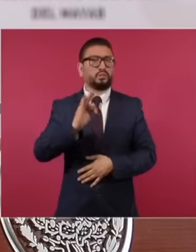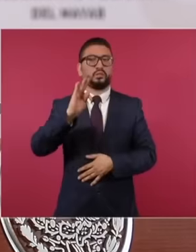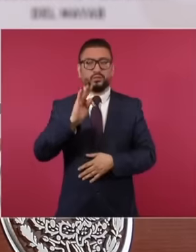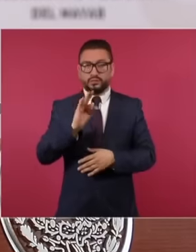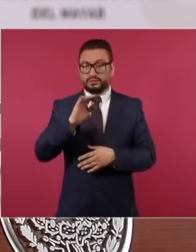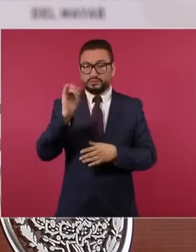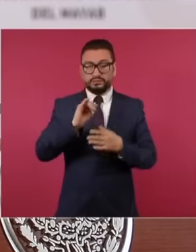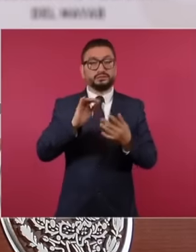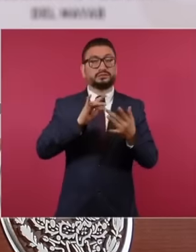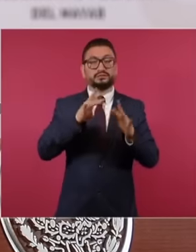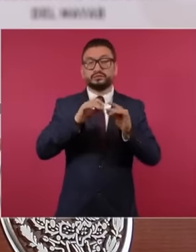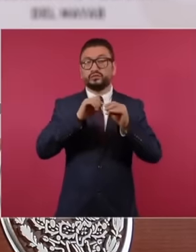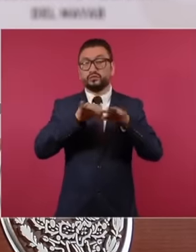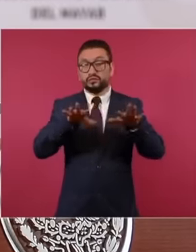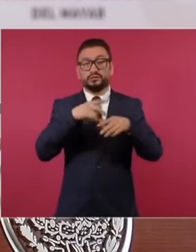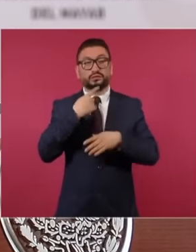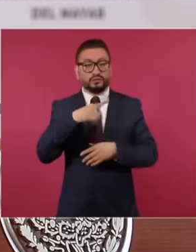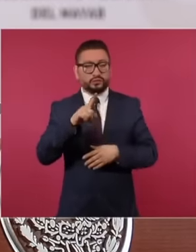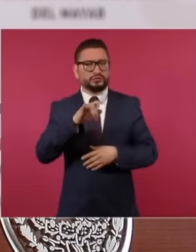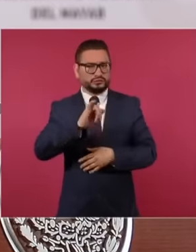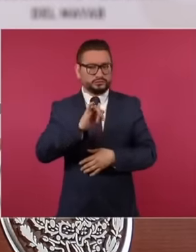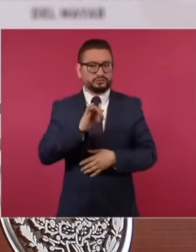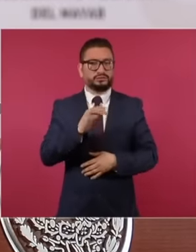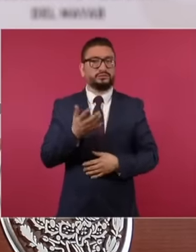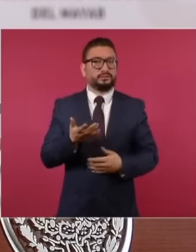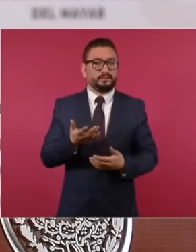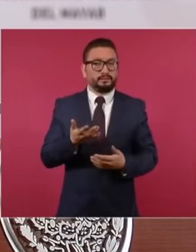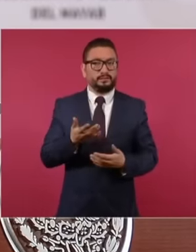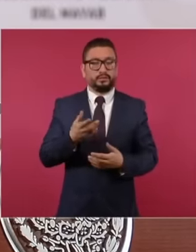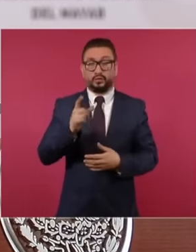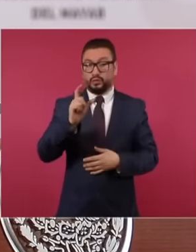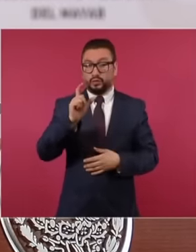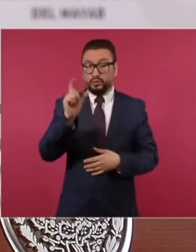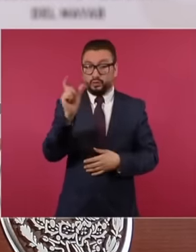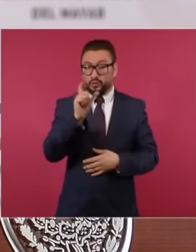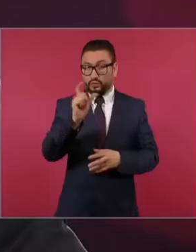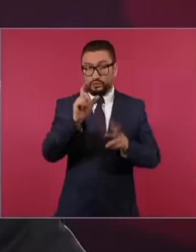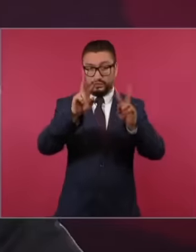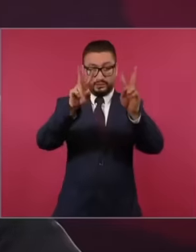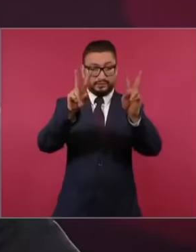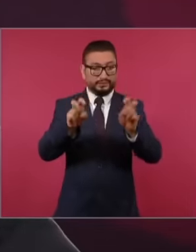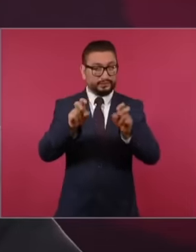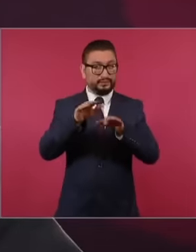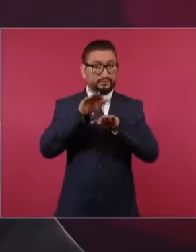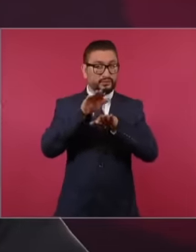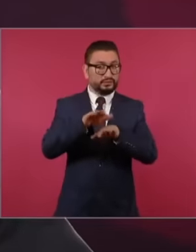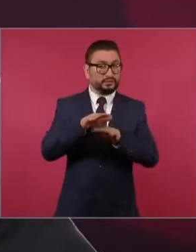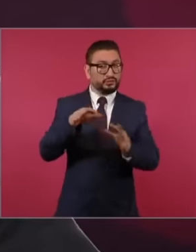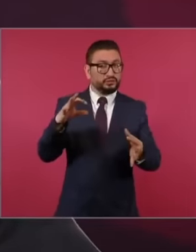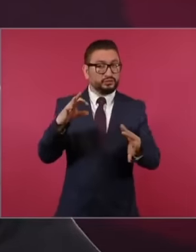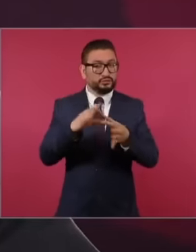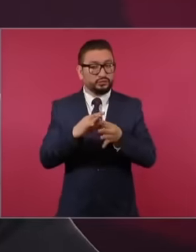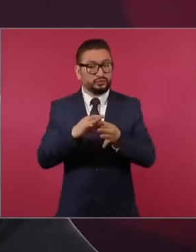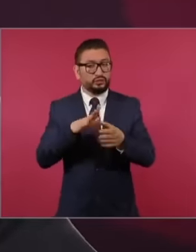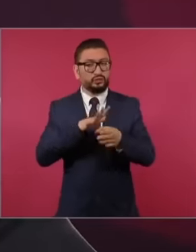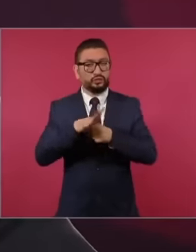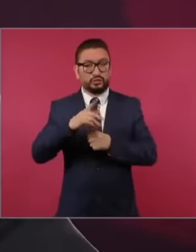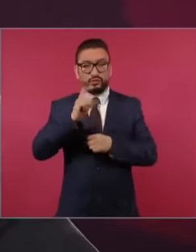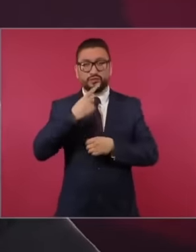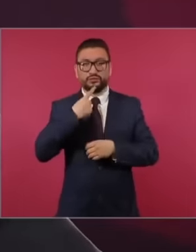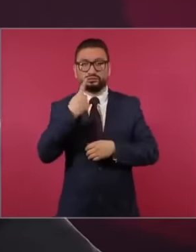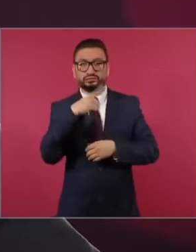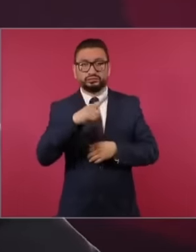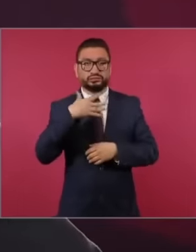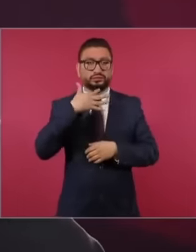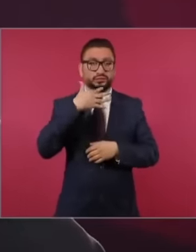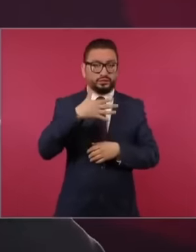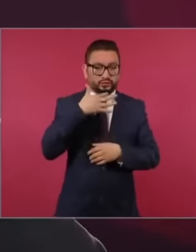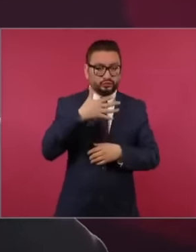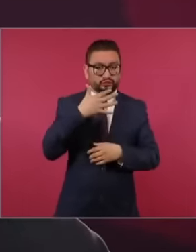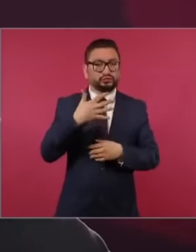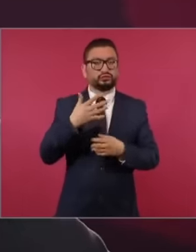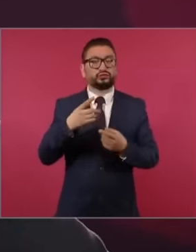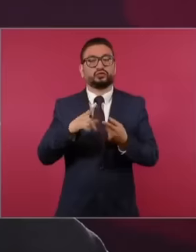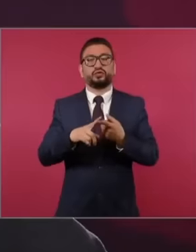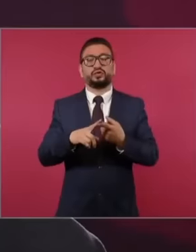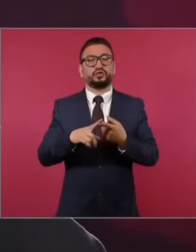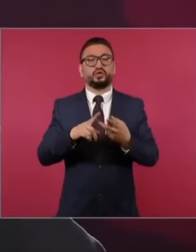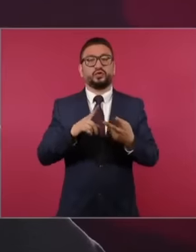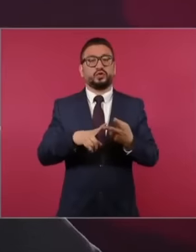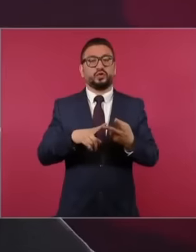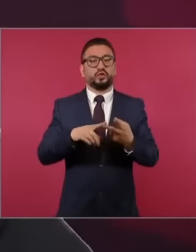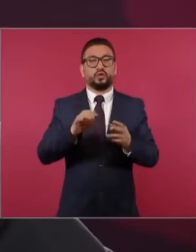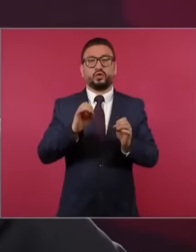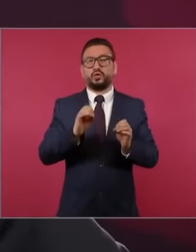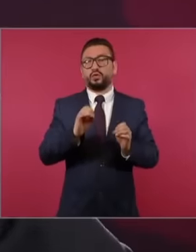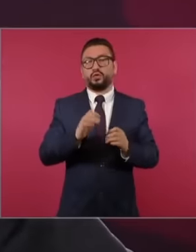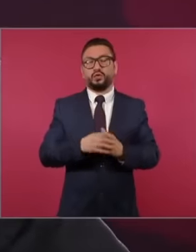open networks Yes, when it comes to issues linked to or complaints of corruption or operations